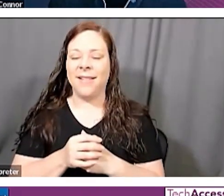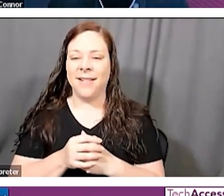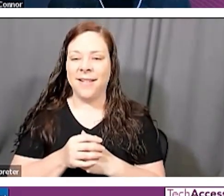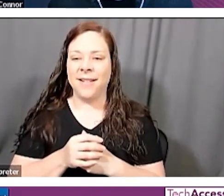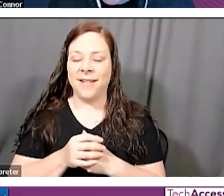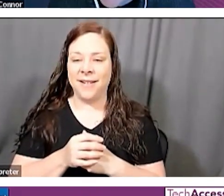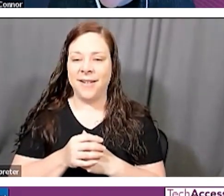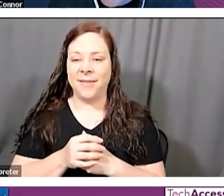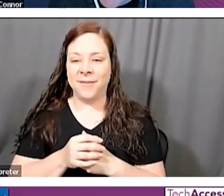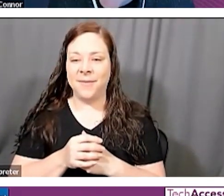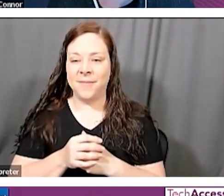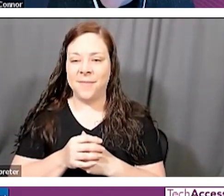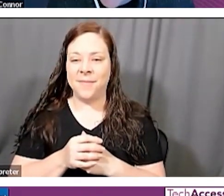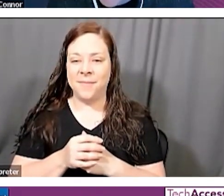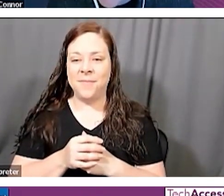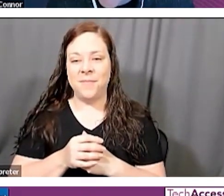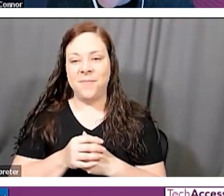He's, yeah, he's great.